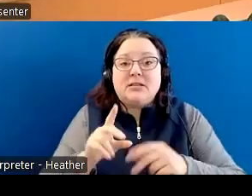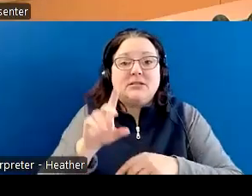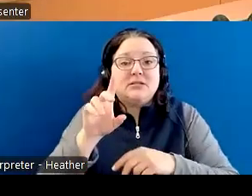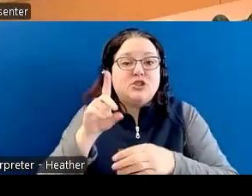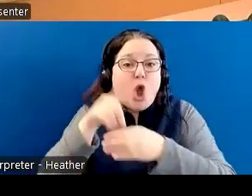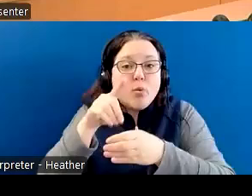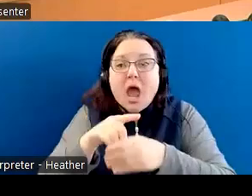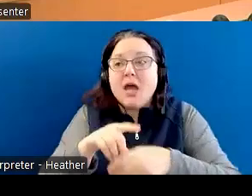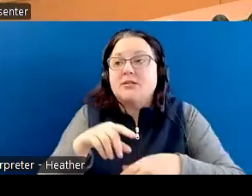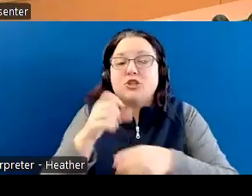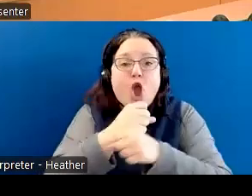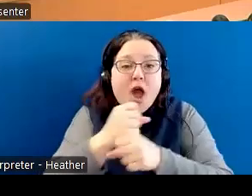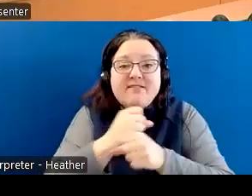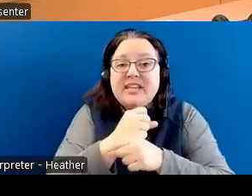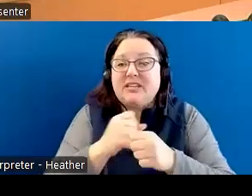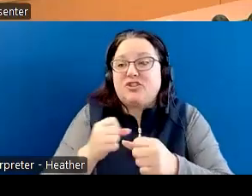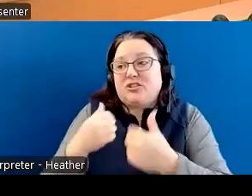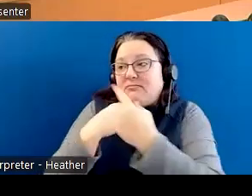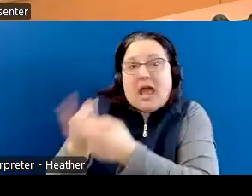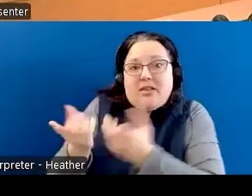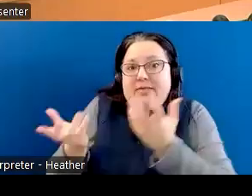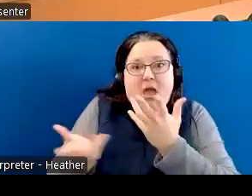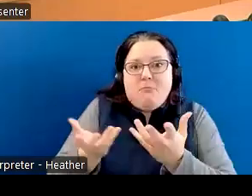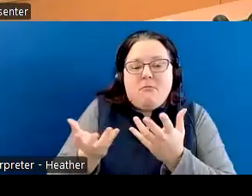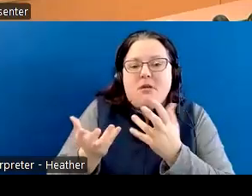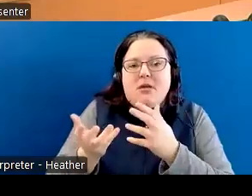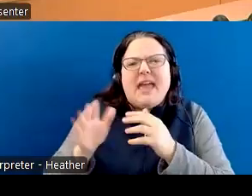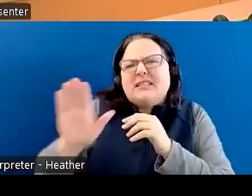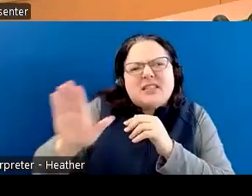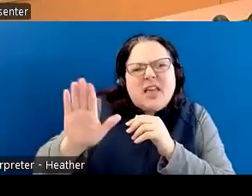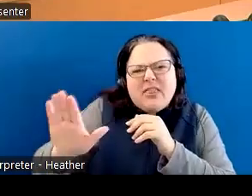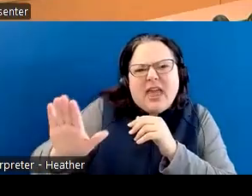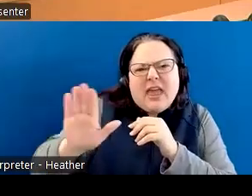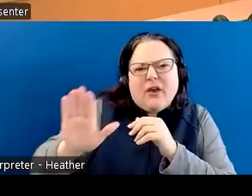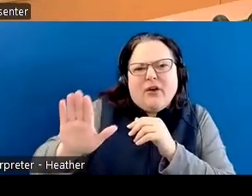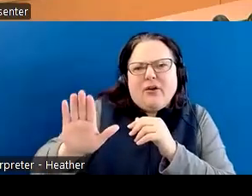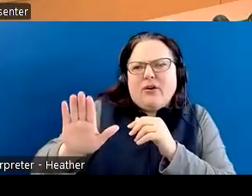think just kind of selling it to them that you know it's it's there for them to keep but in a